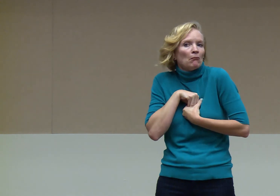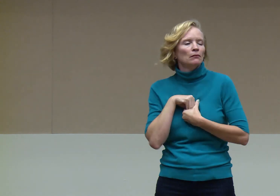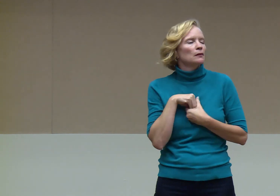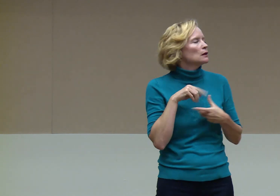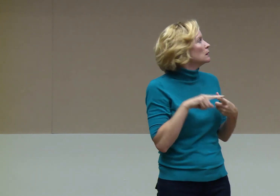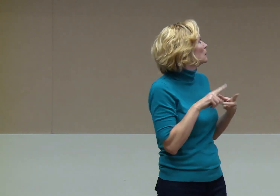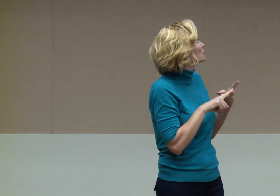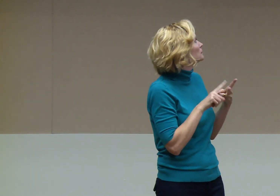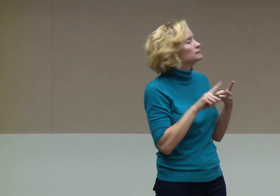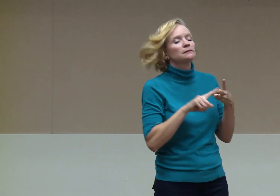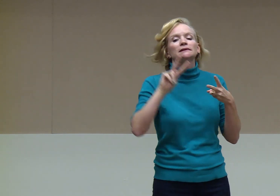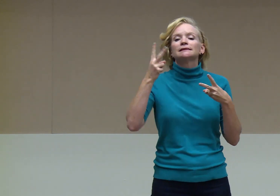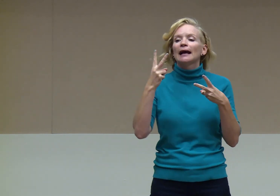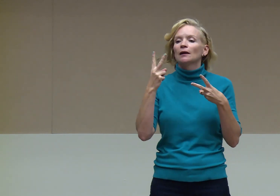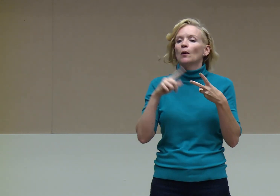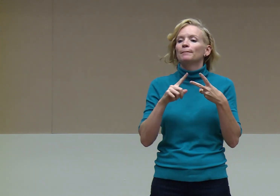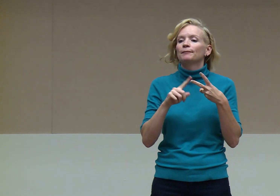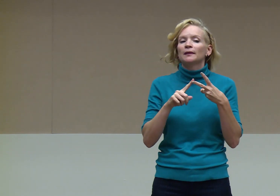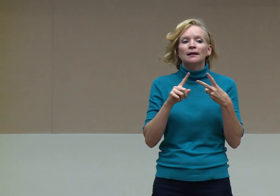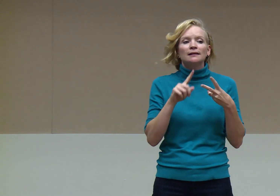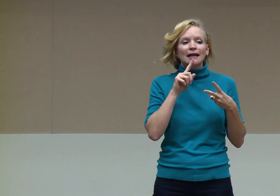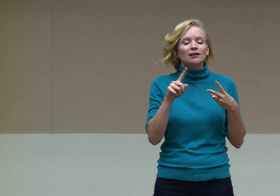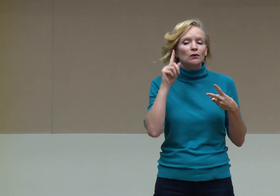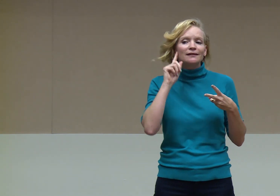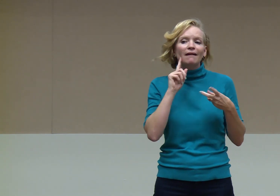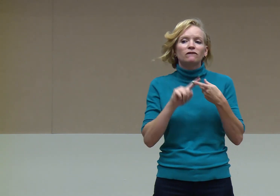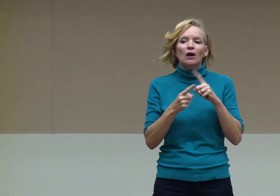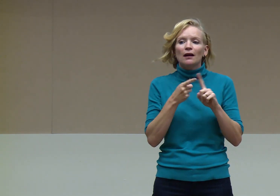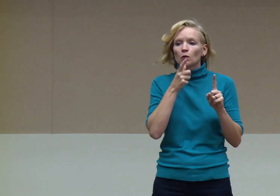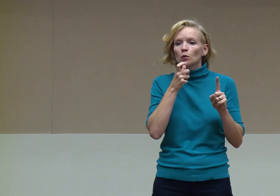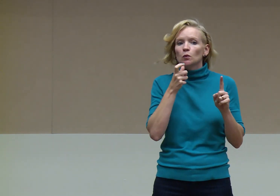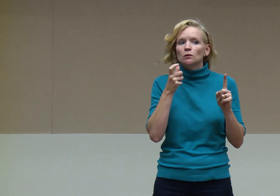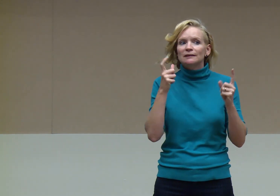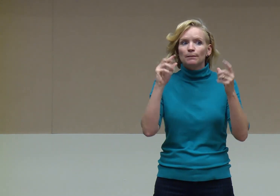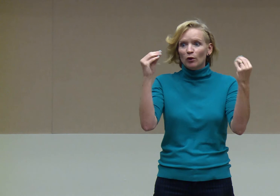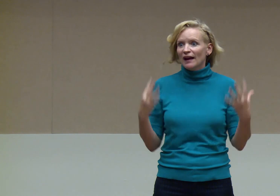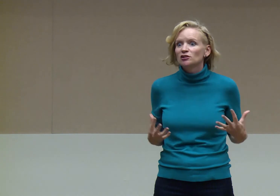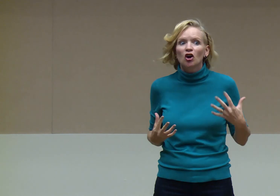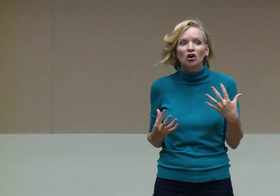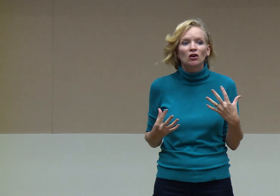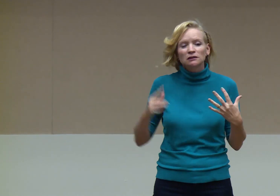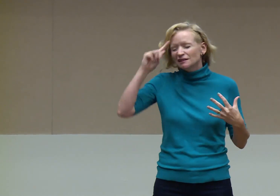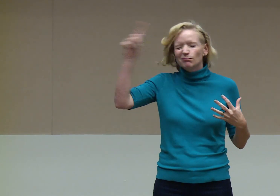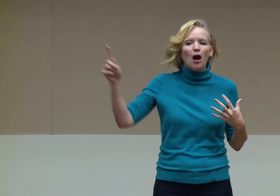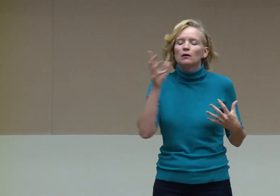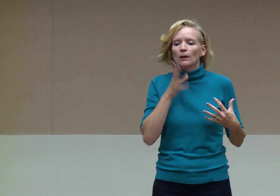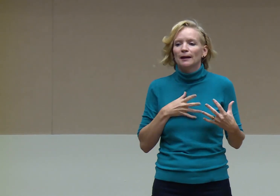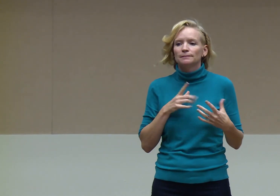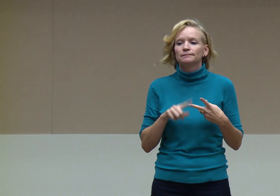and they don't think about it for themselves. The second one was a deaf friend, professor,